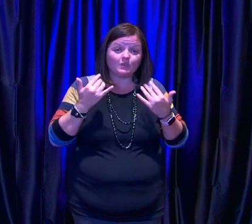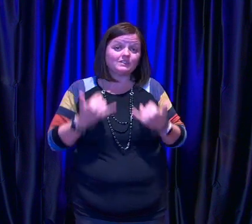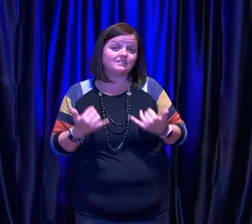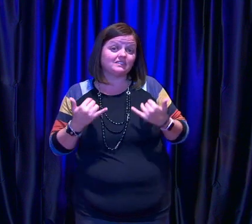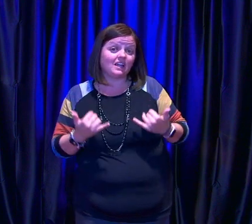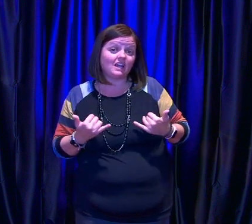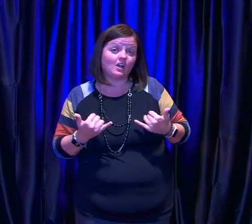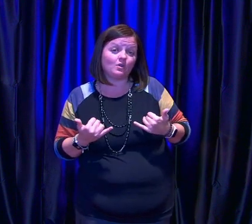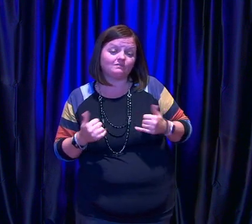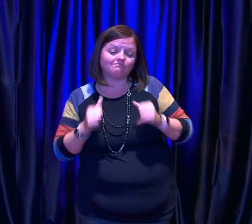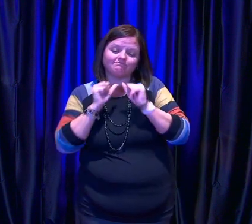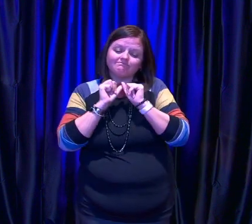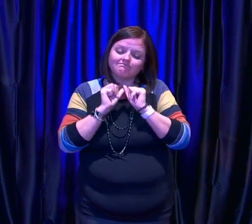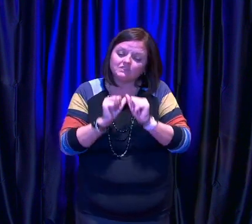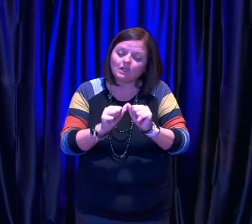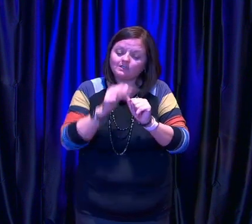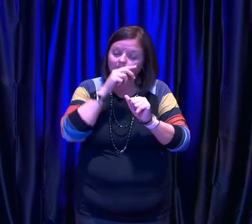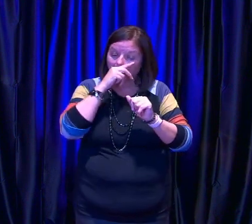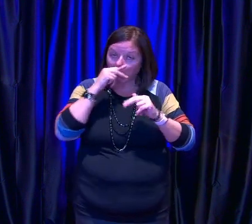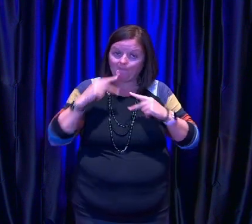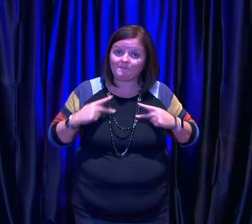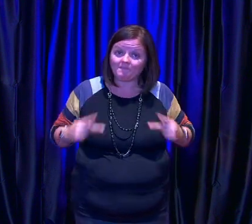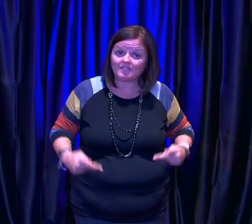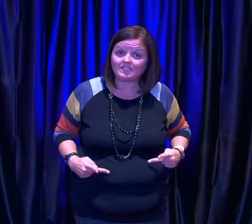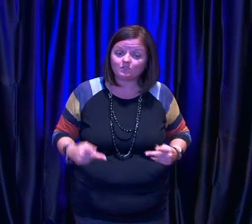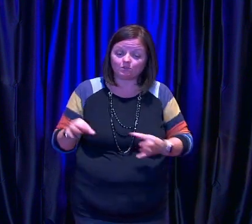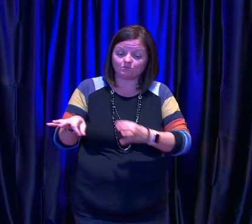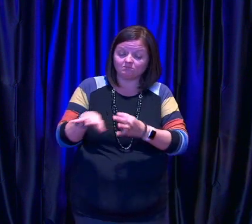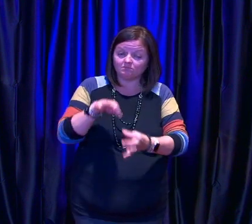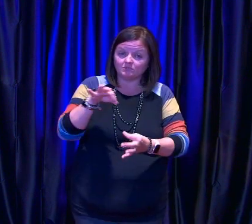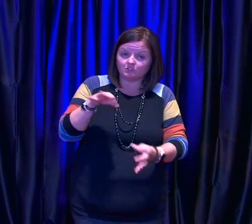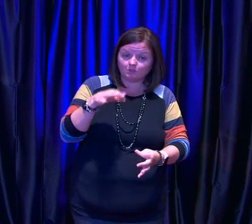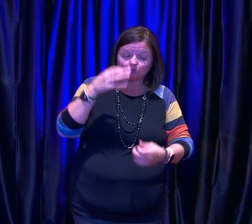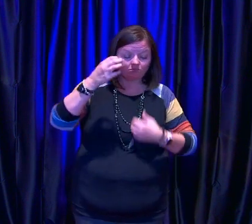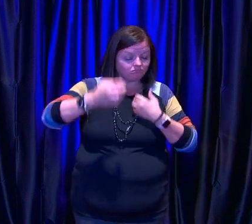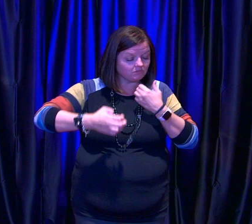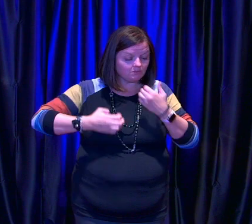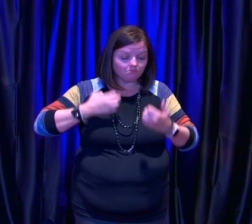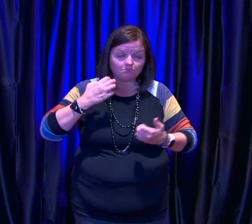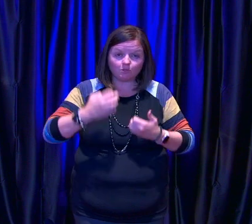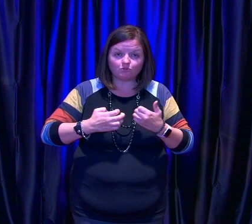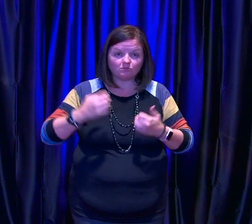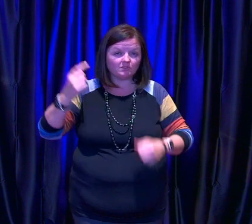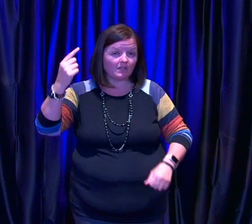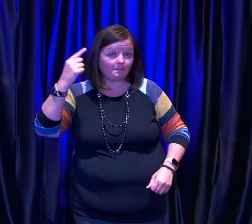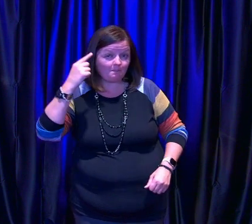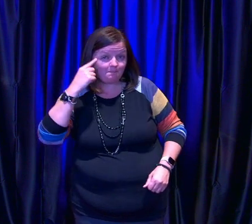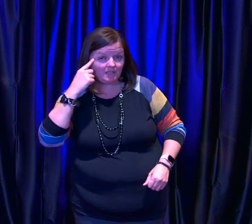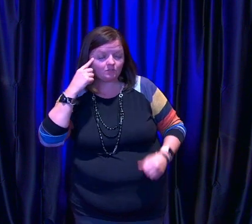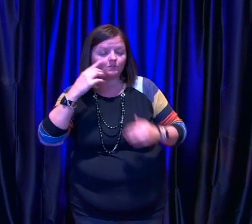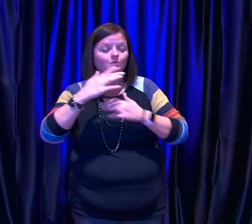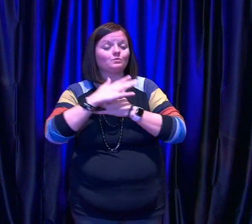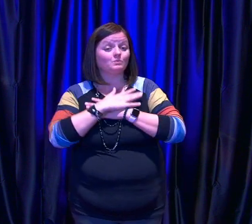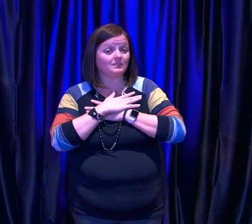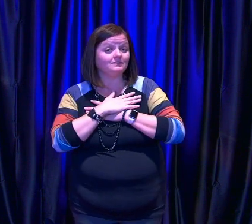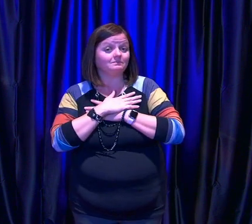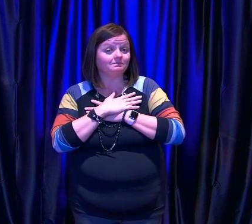in constant physical spiritual emotional and mental rest